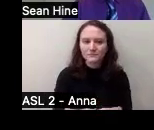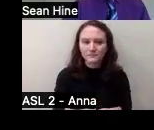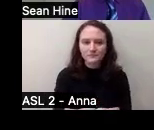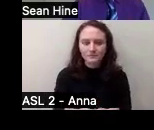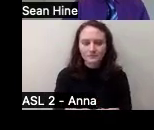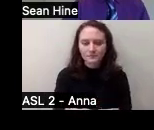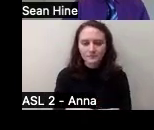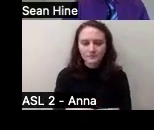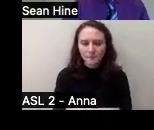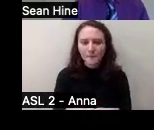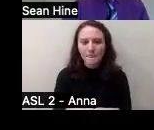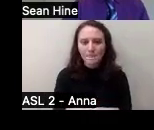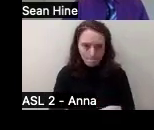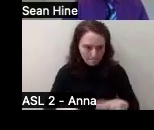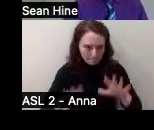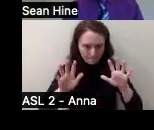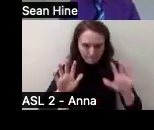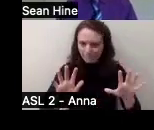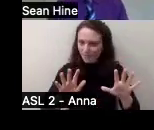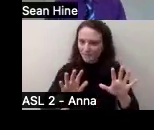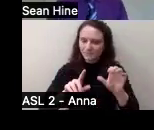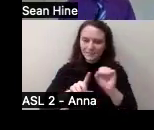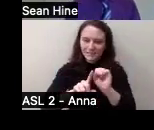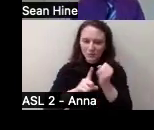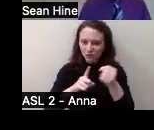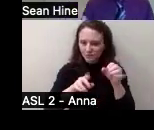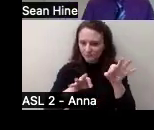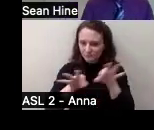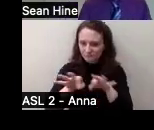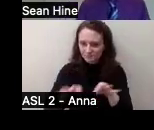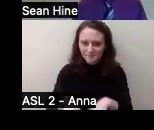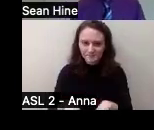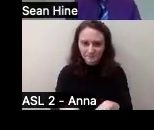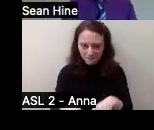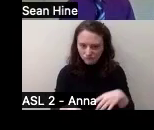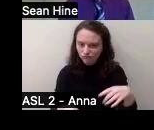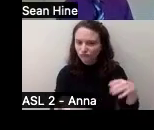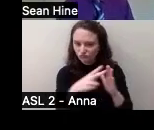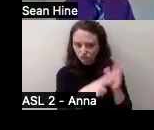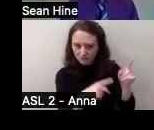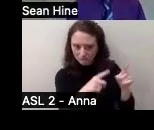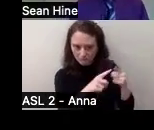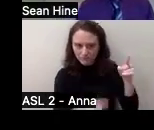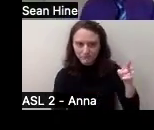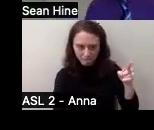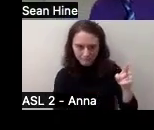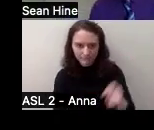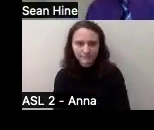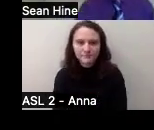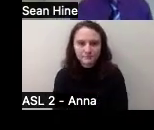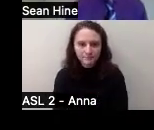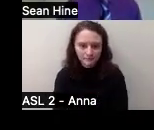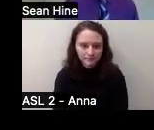All right. So here is the situation. So a PI submits a competing application to the NIH parent R01 announcement.